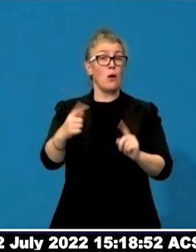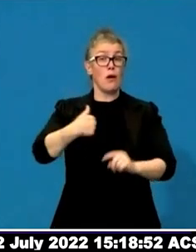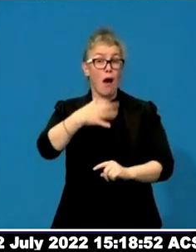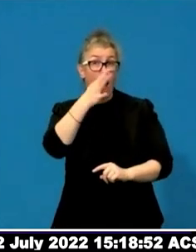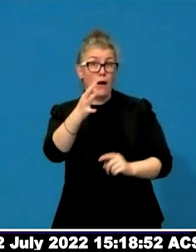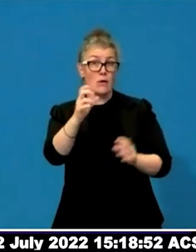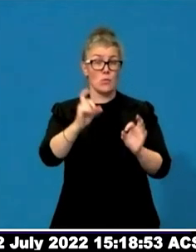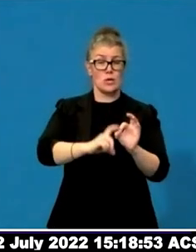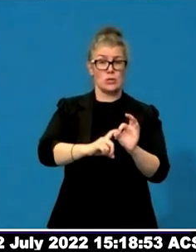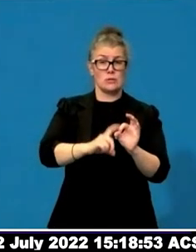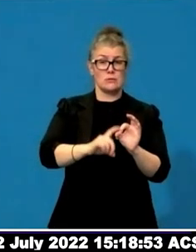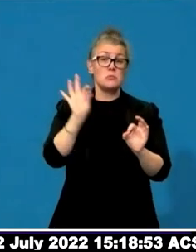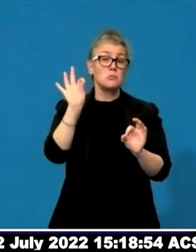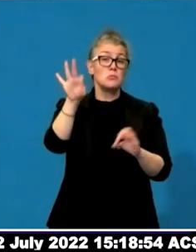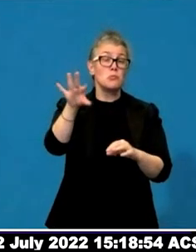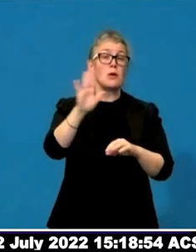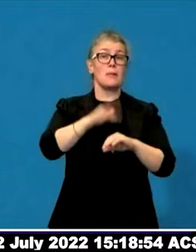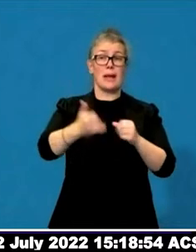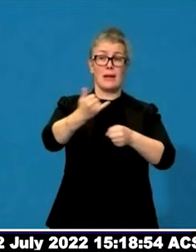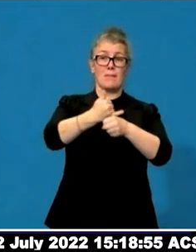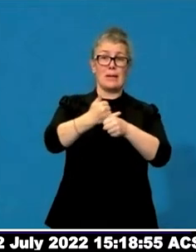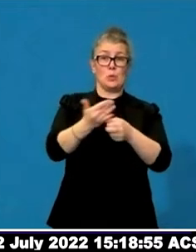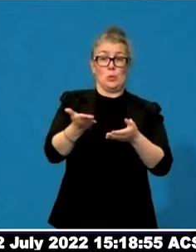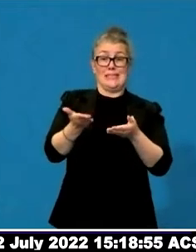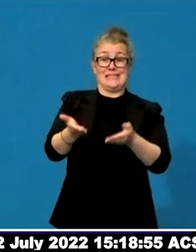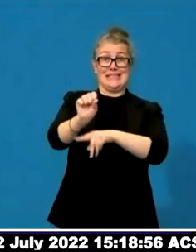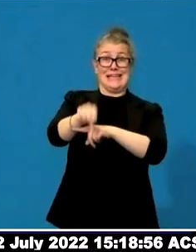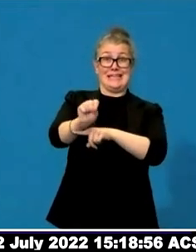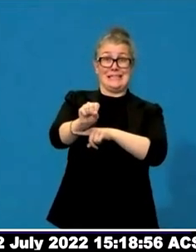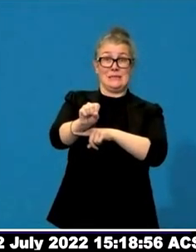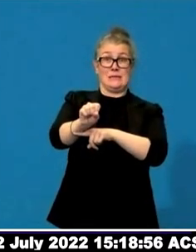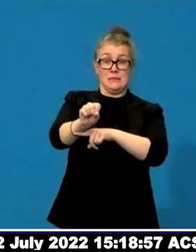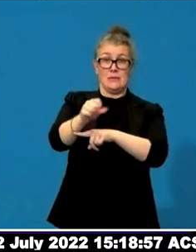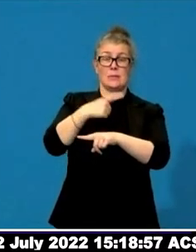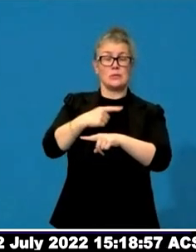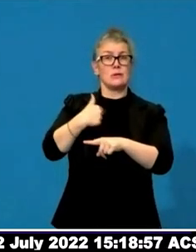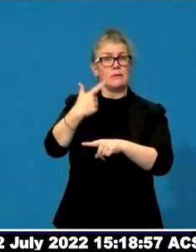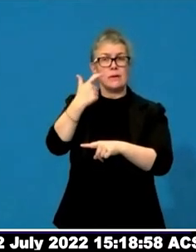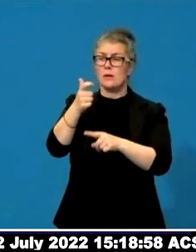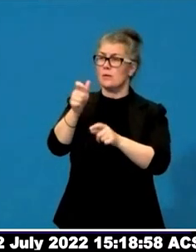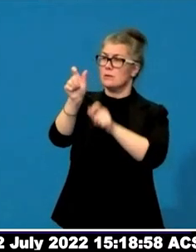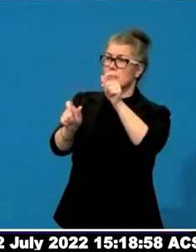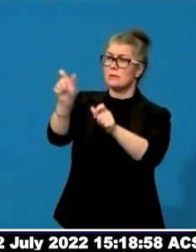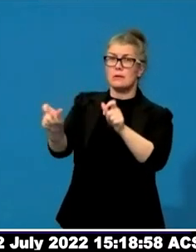about medical consent for clients, because I found that a lot of our clients had plans that were carbon copies of each other.